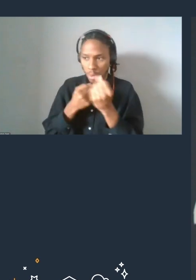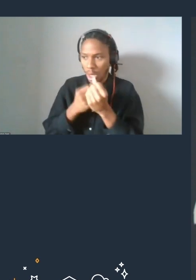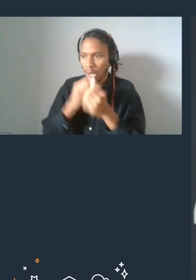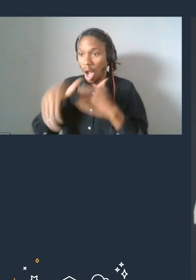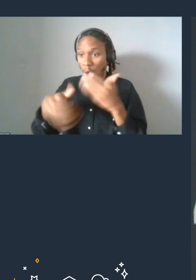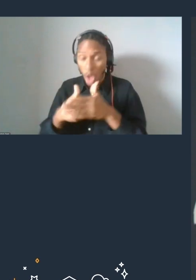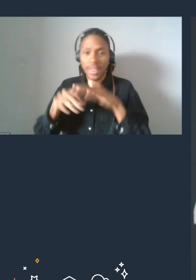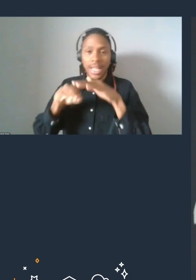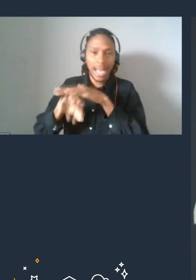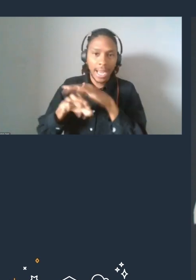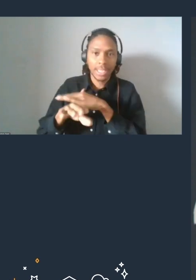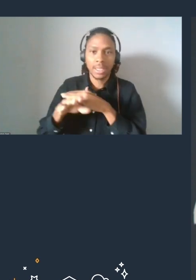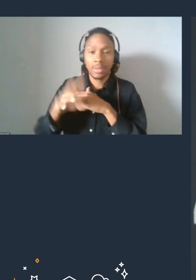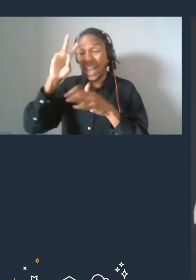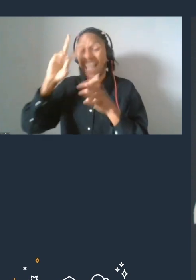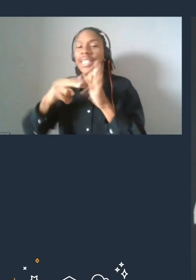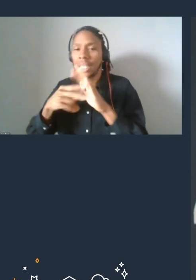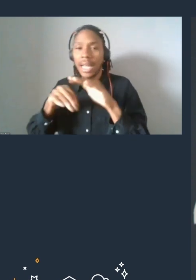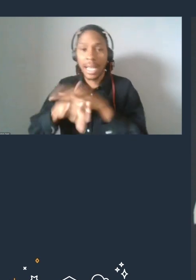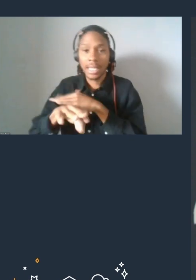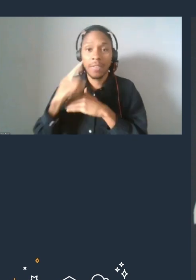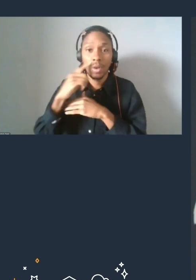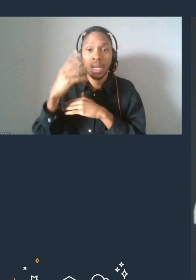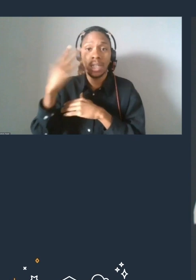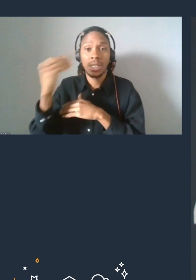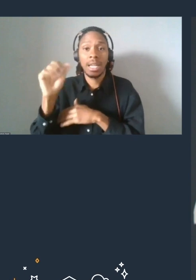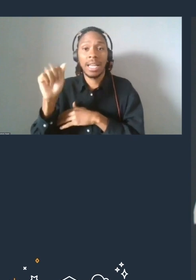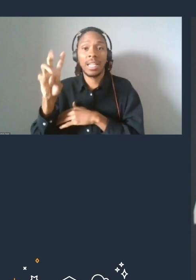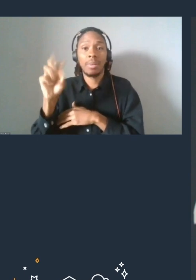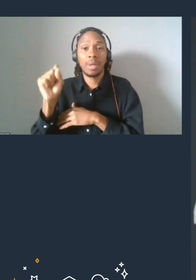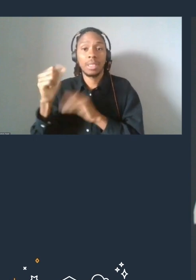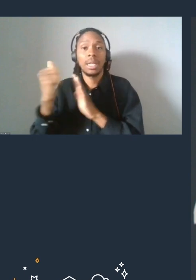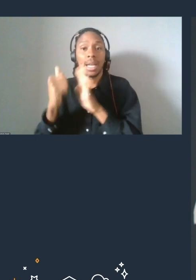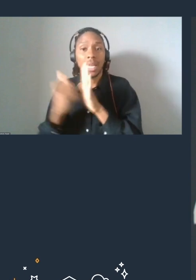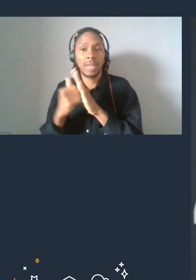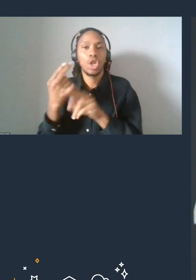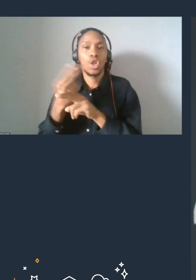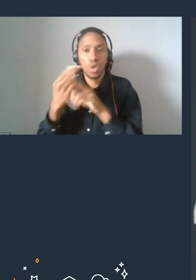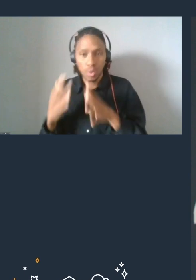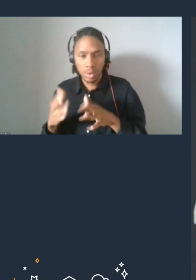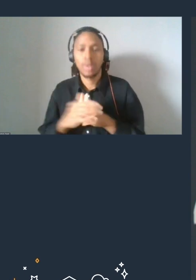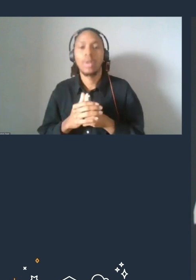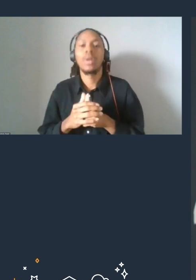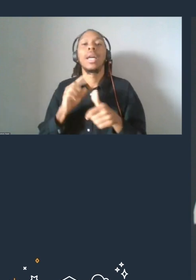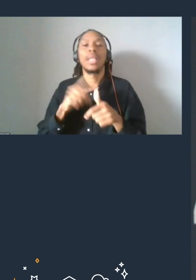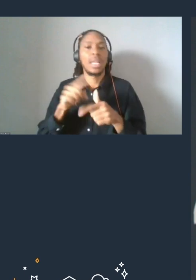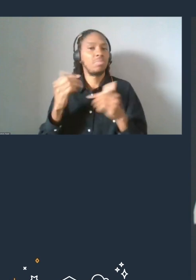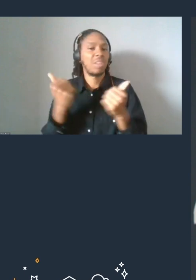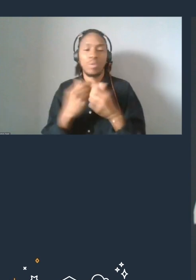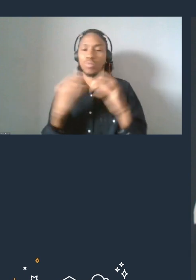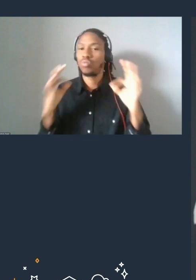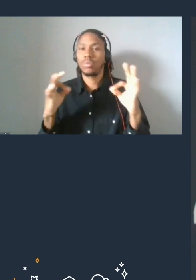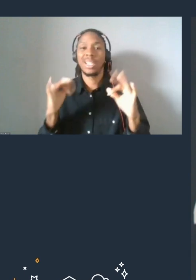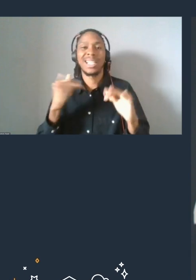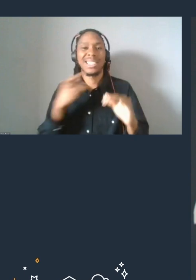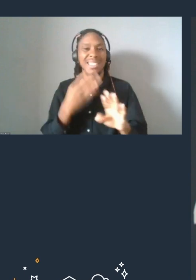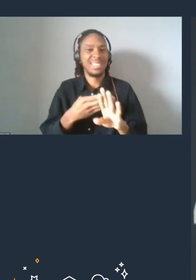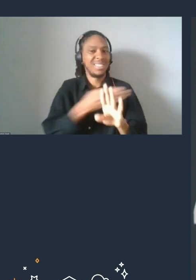intended access for your external AWS accounts and user and then you're good to go. Like I said before, we think that bucket policies